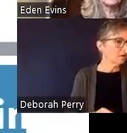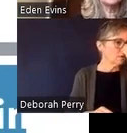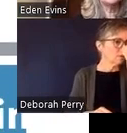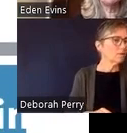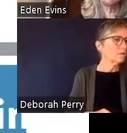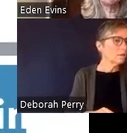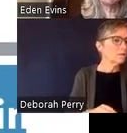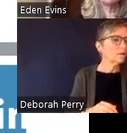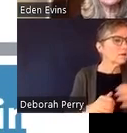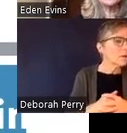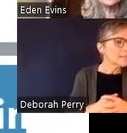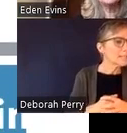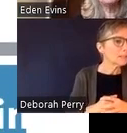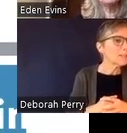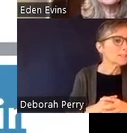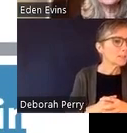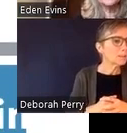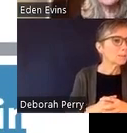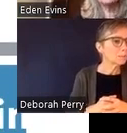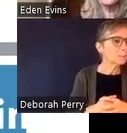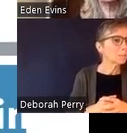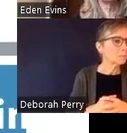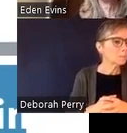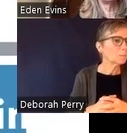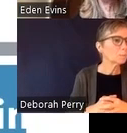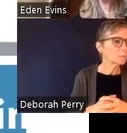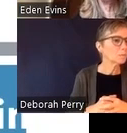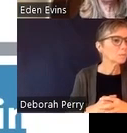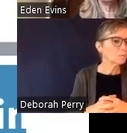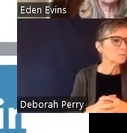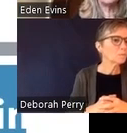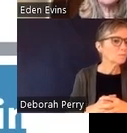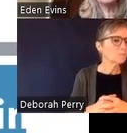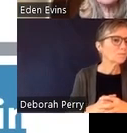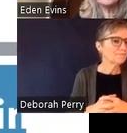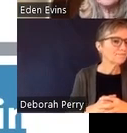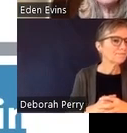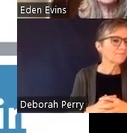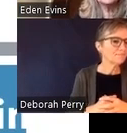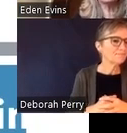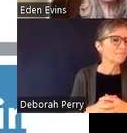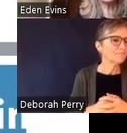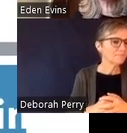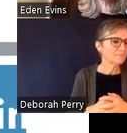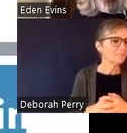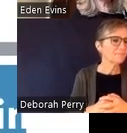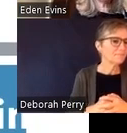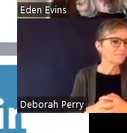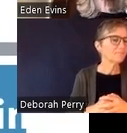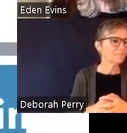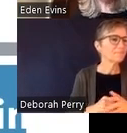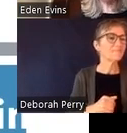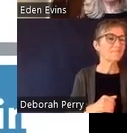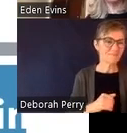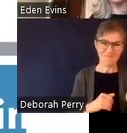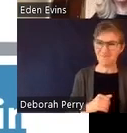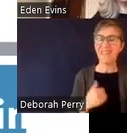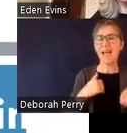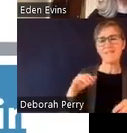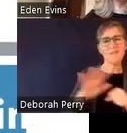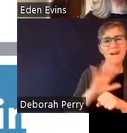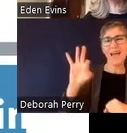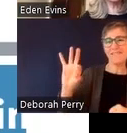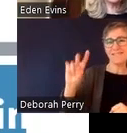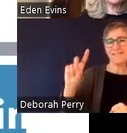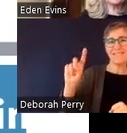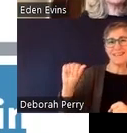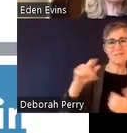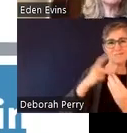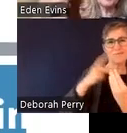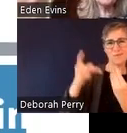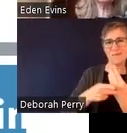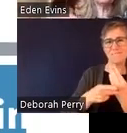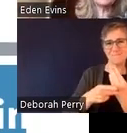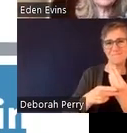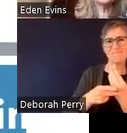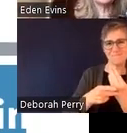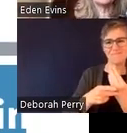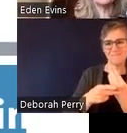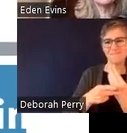again and again. So here we've got an FDA, an entire FDA program which approved a medication